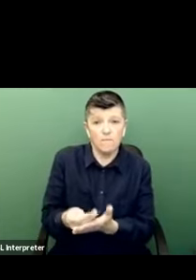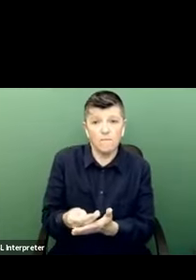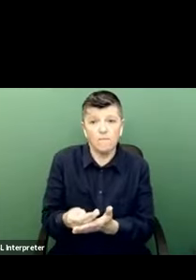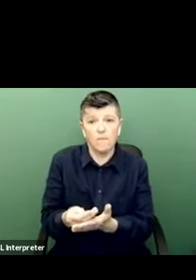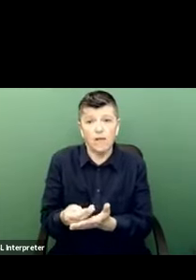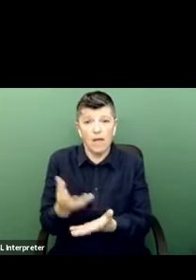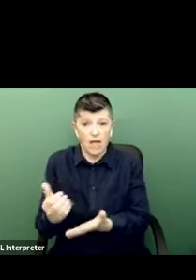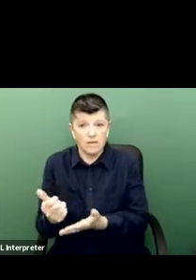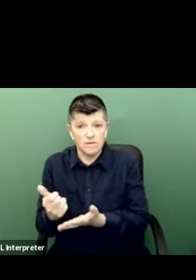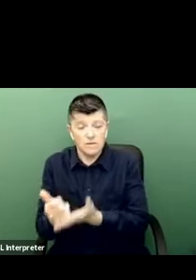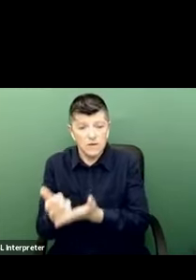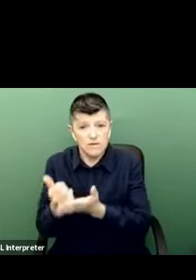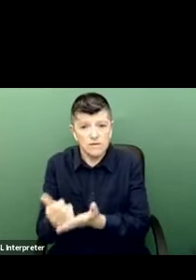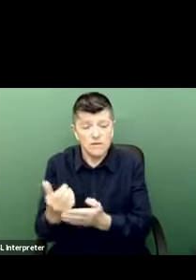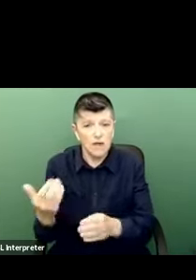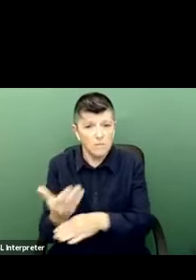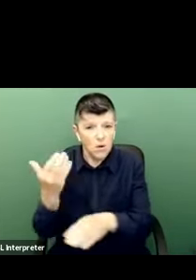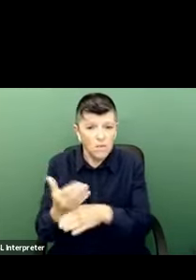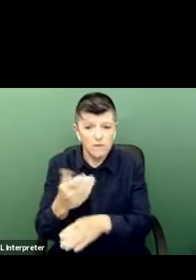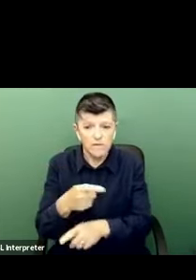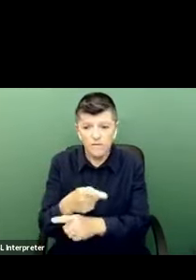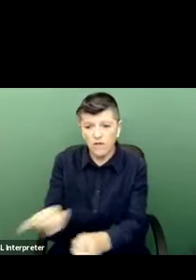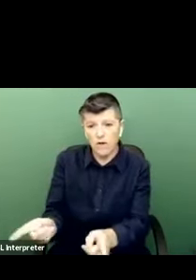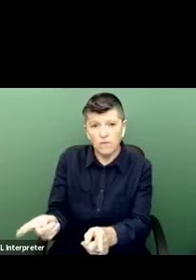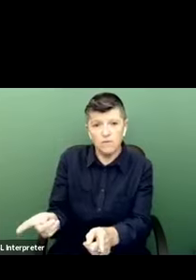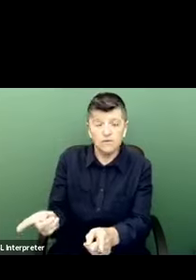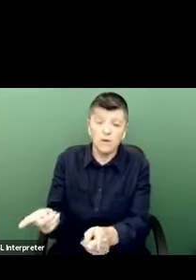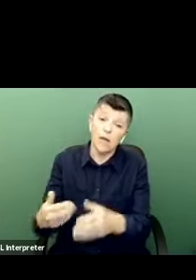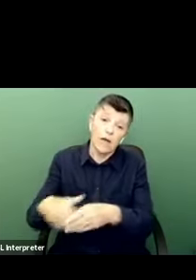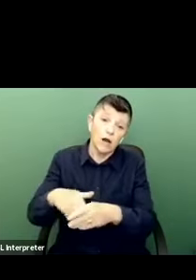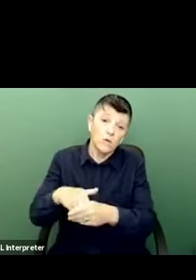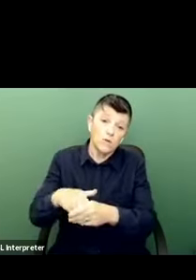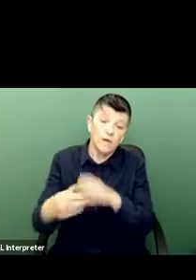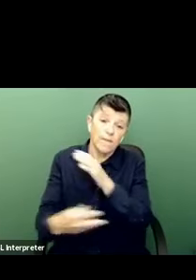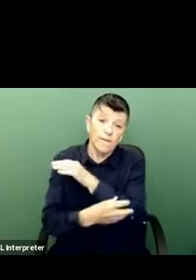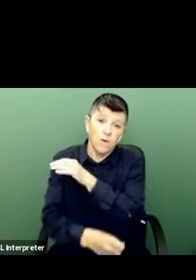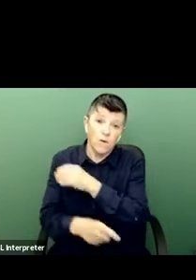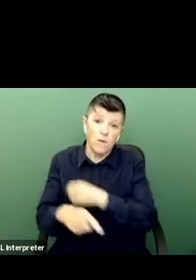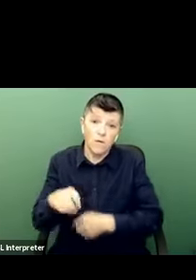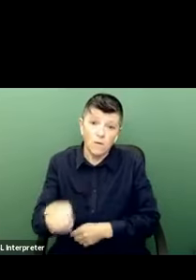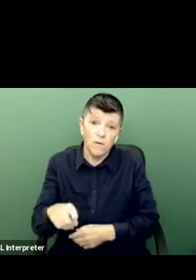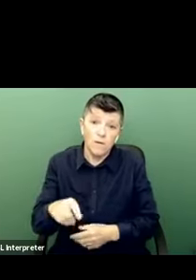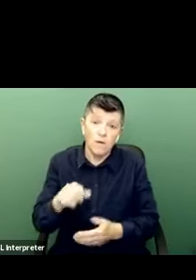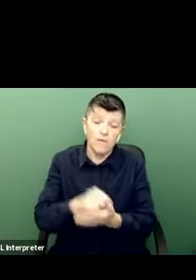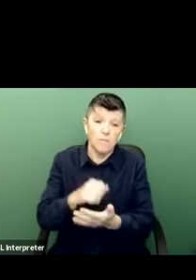really answered by simply pointing out there are